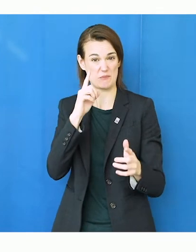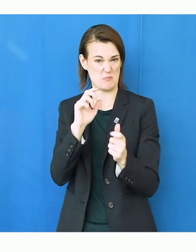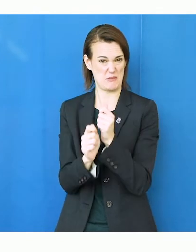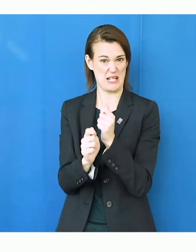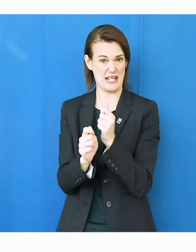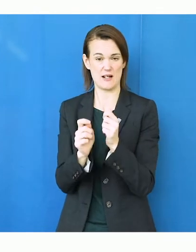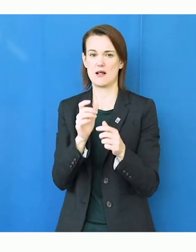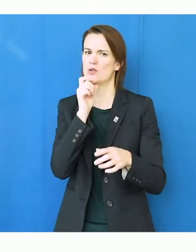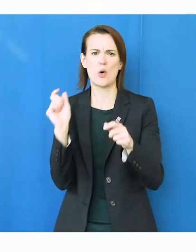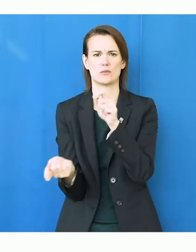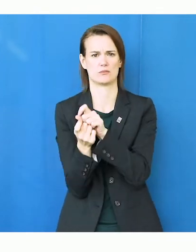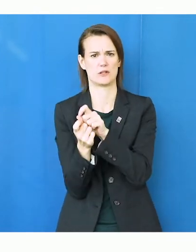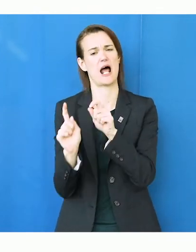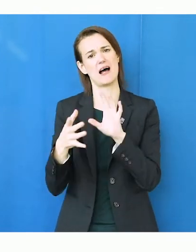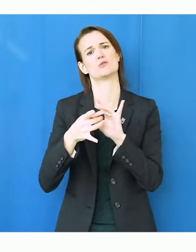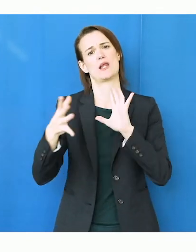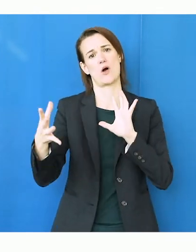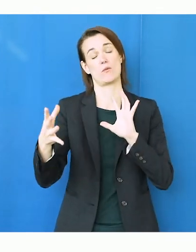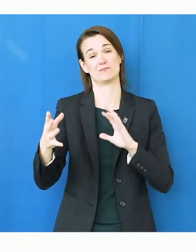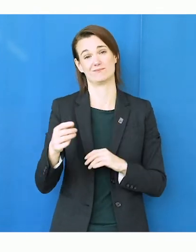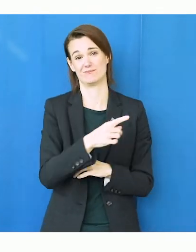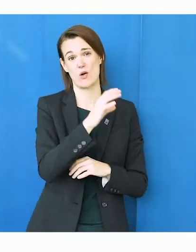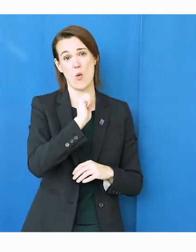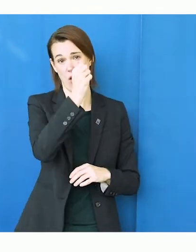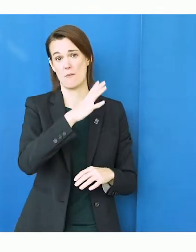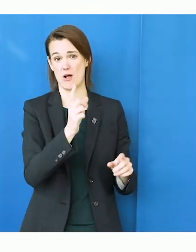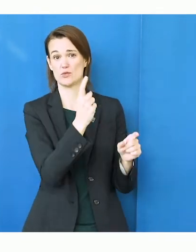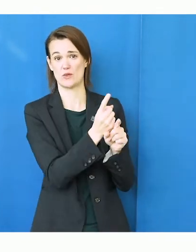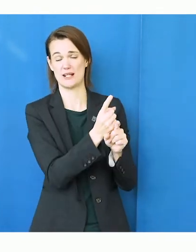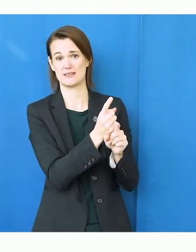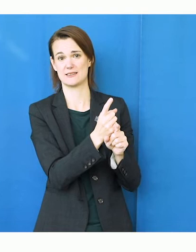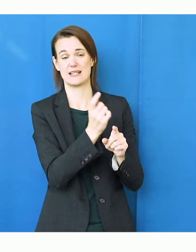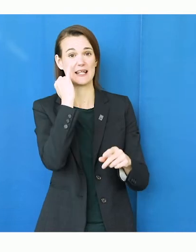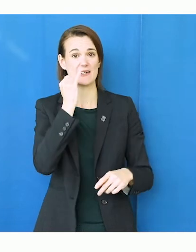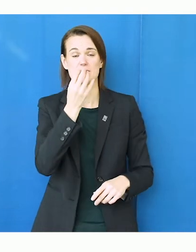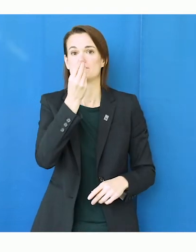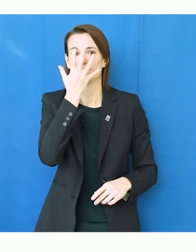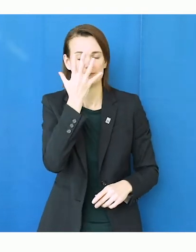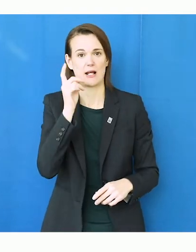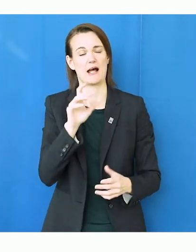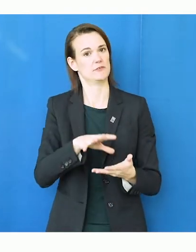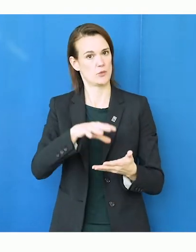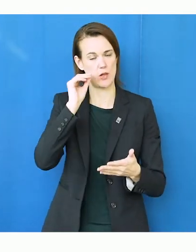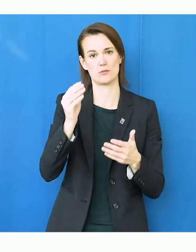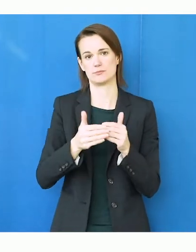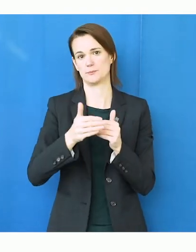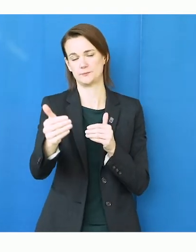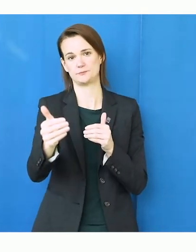We need to learn from our mistakes. However, to move forward we must focus on growth and making changes, instead of holding